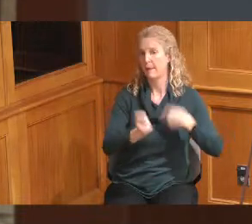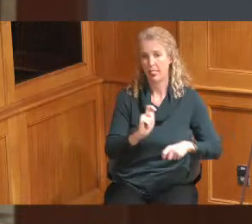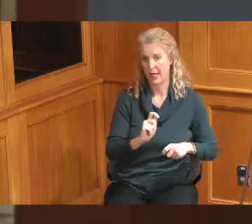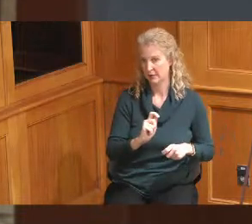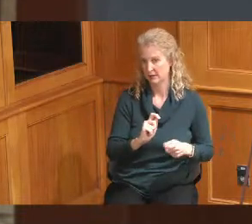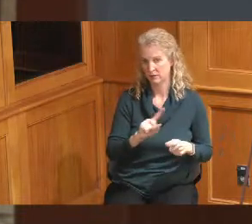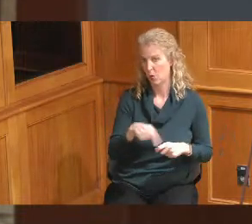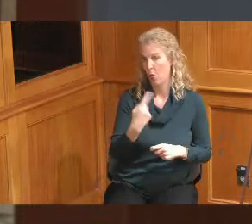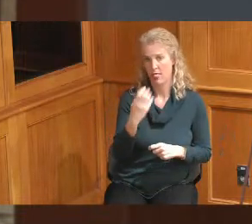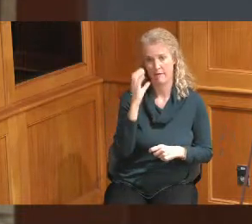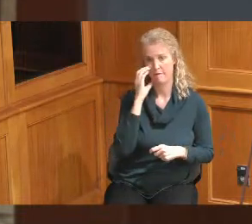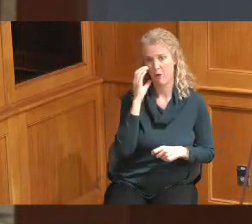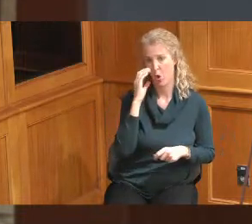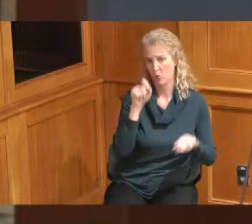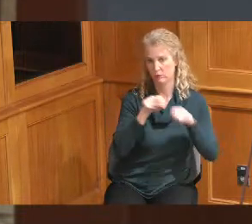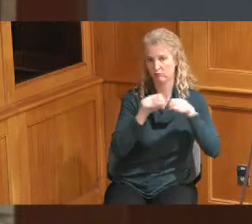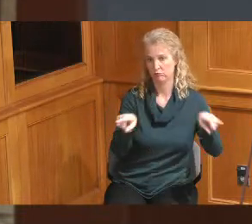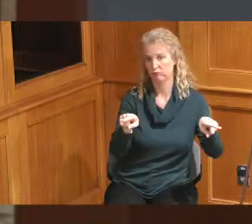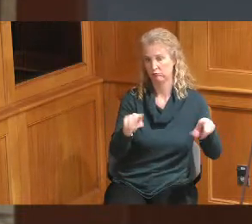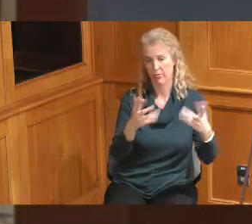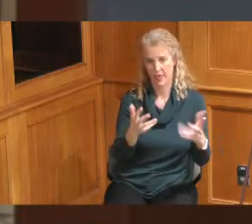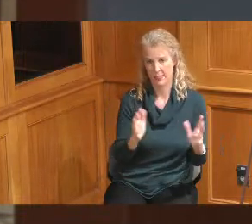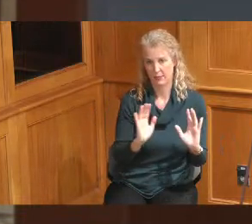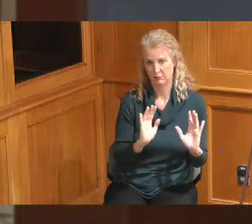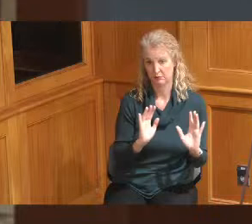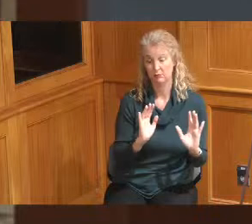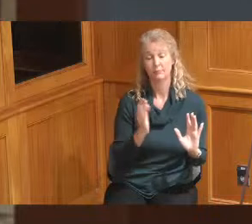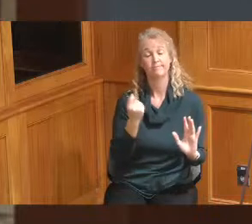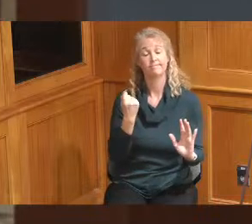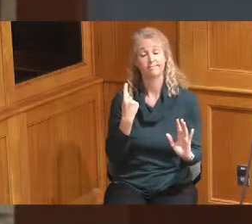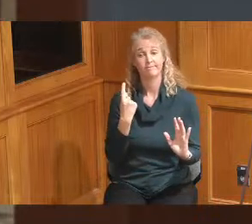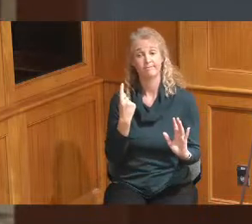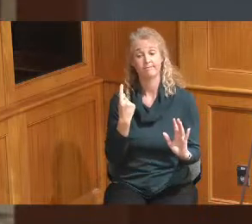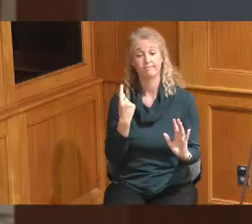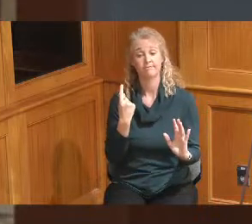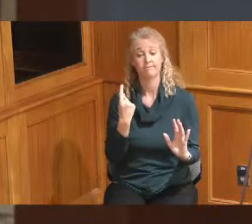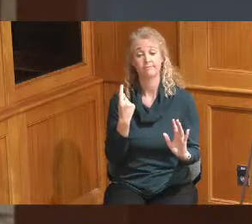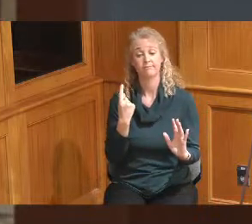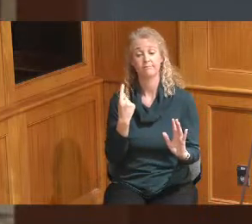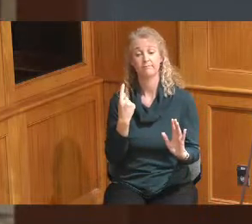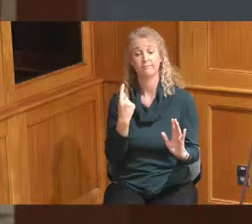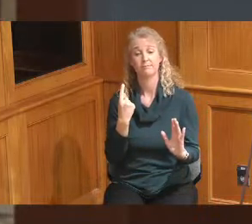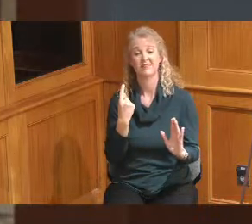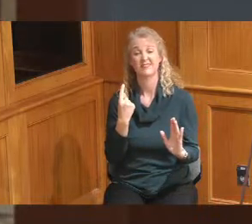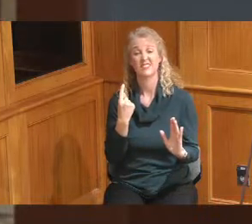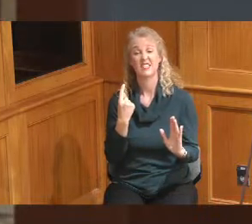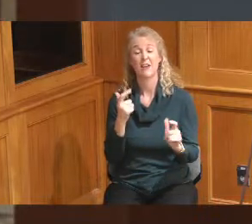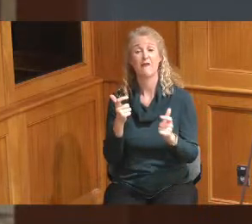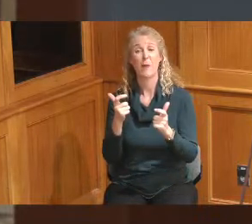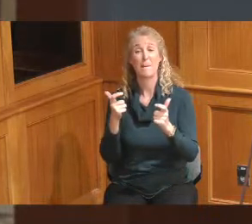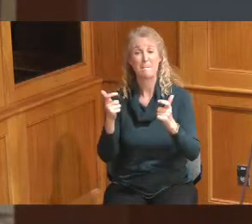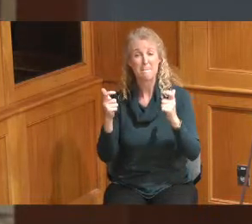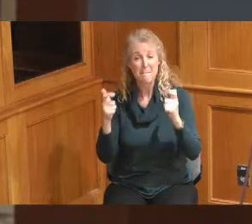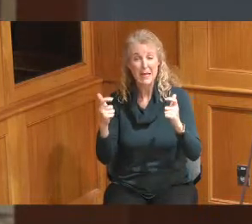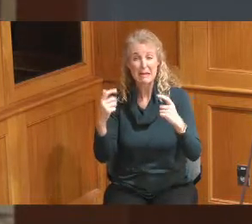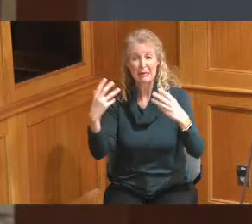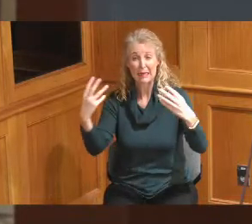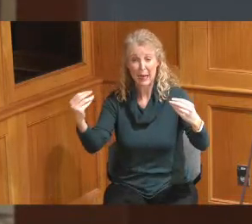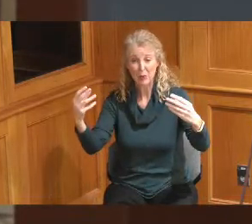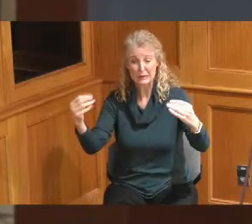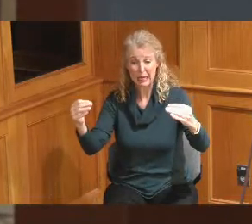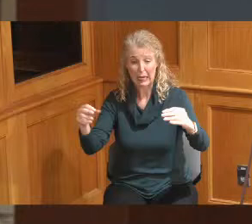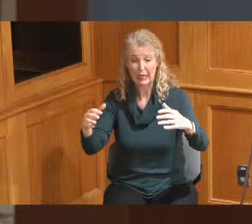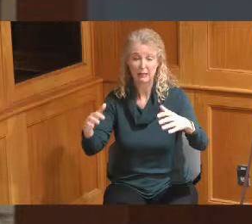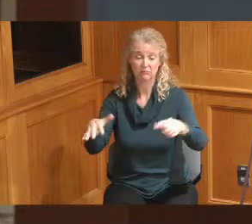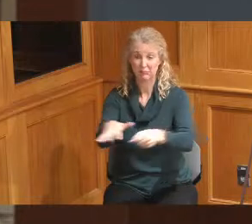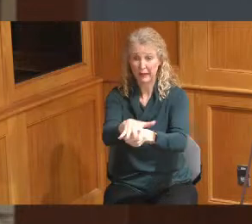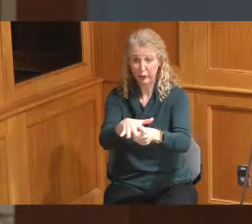notification that being said for certain large venues certain large outdoor venues there is there